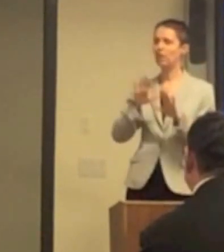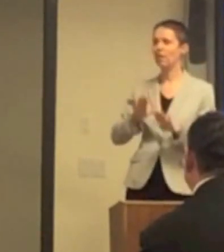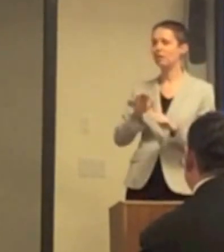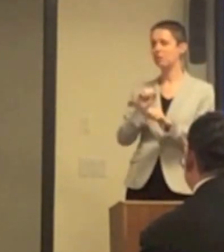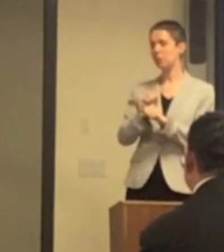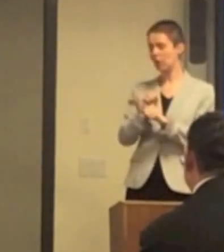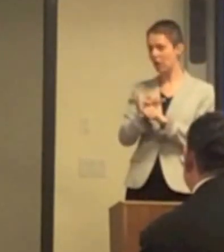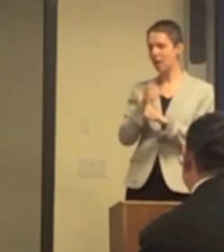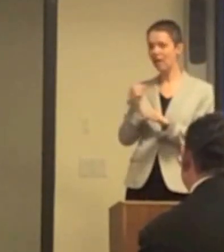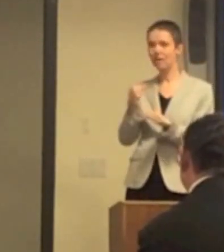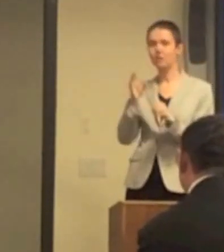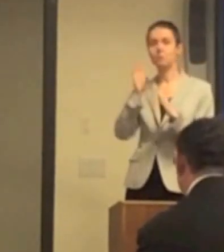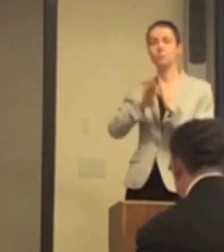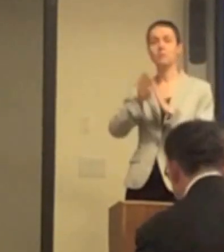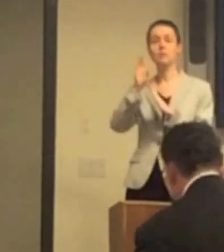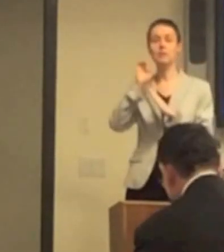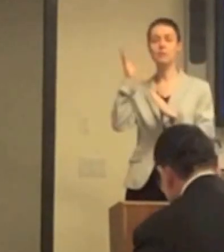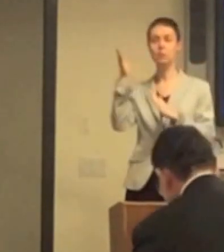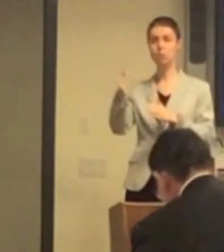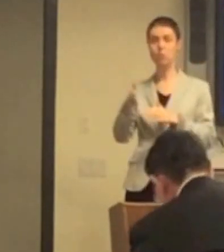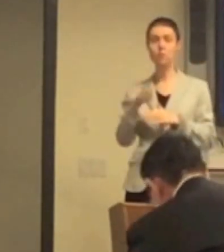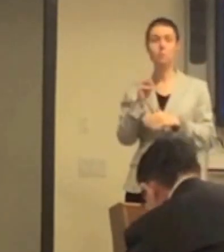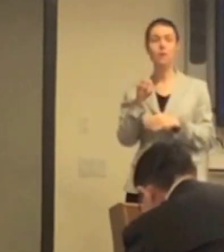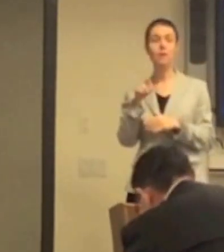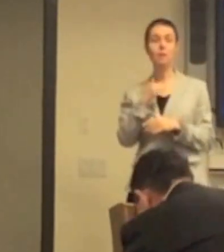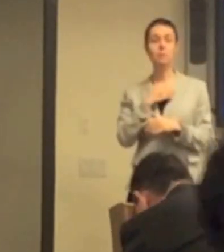Mariella, please join me on the podium.